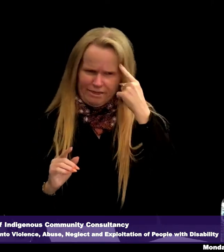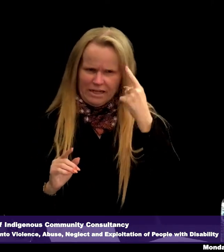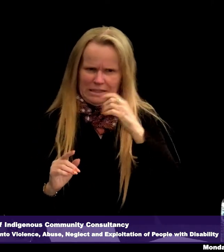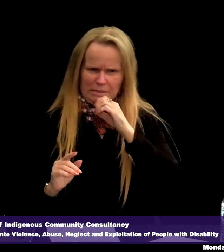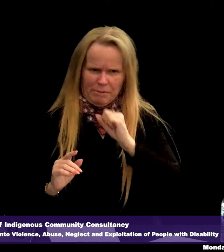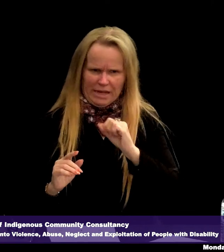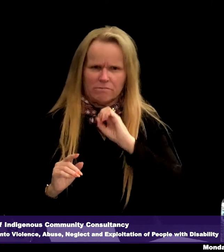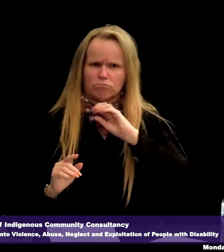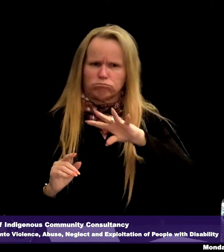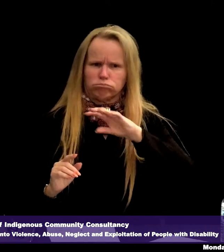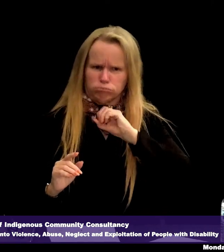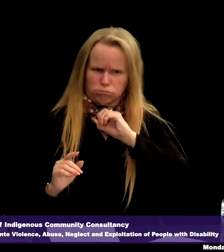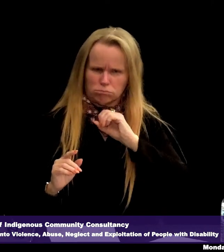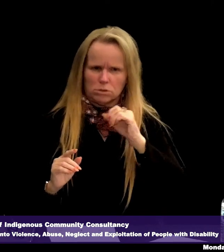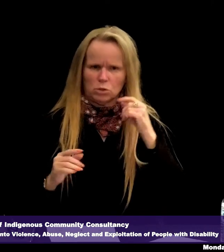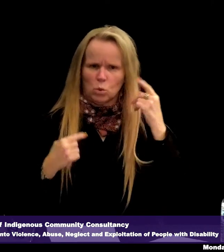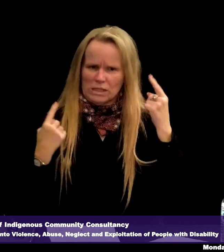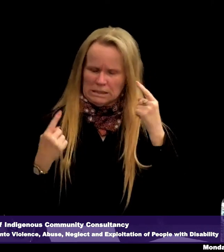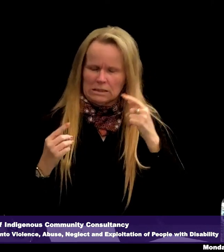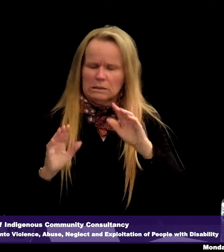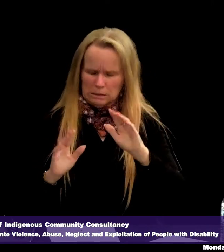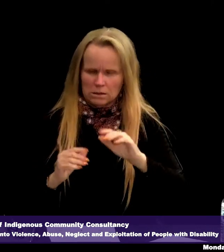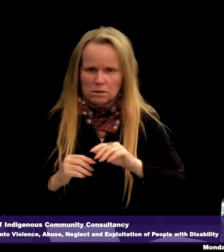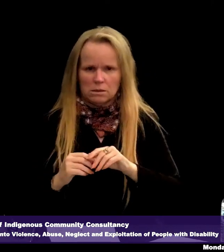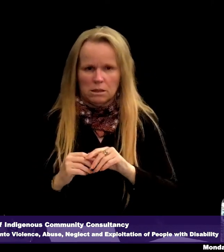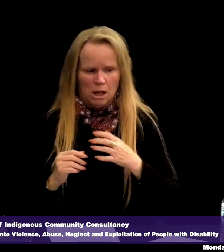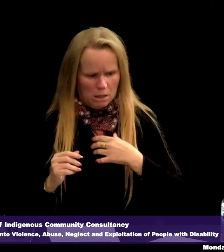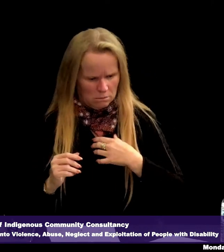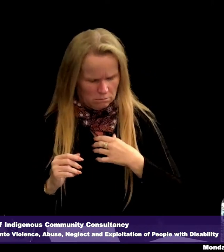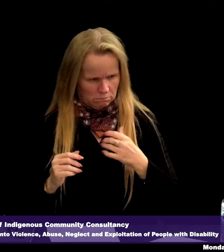something." And the interpreter said to me, "I think it's a male voice that I can hear."